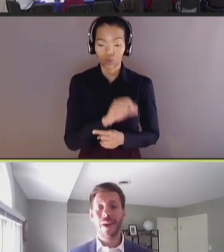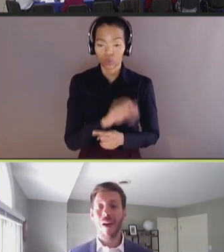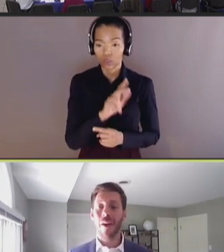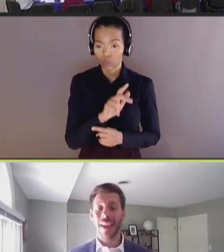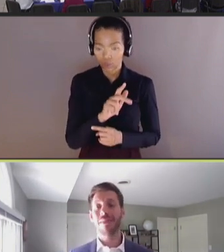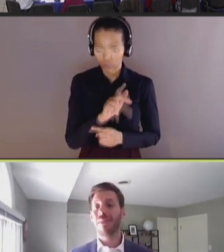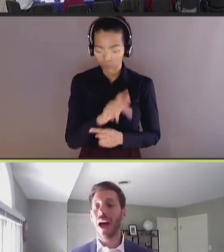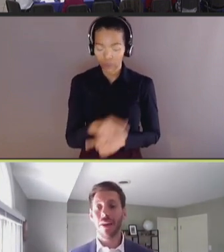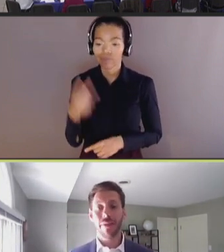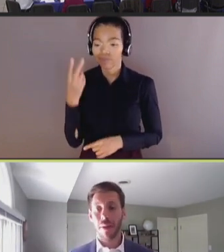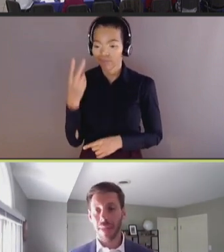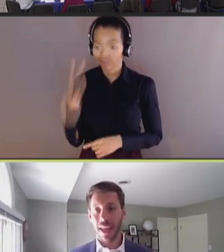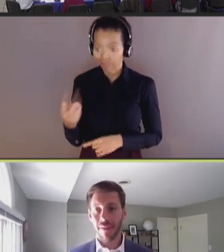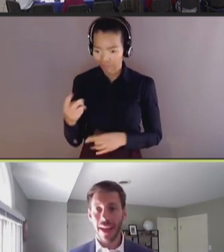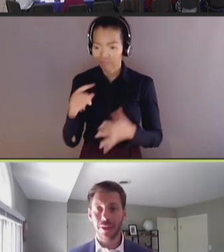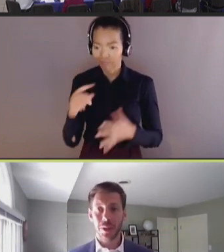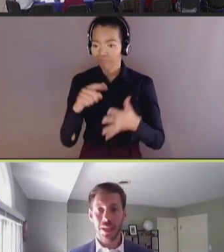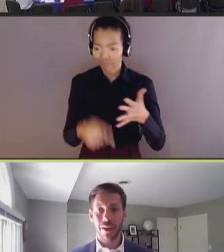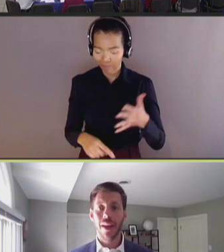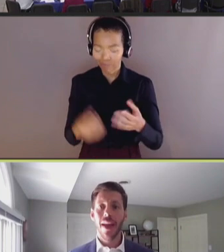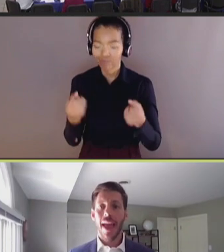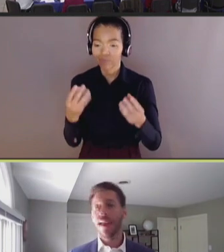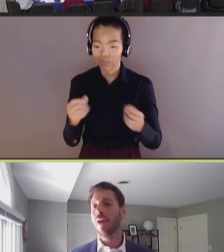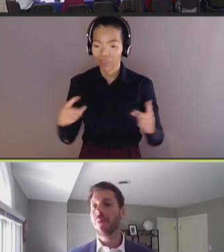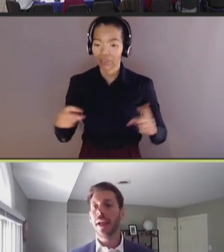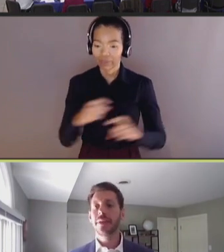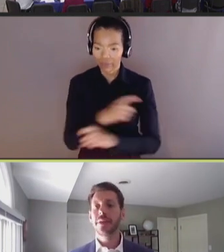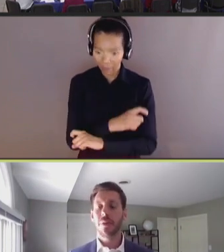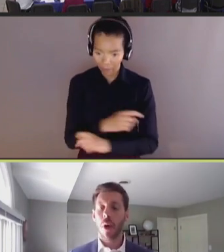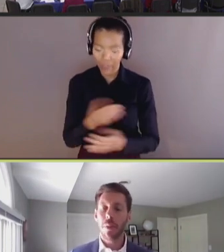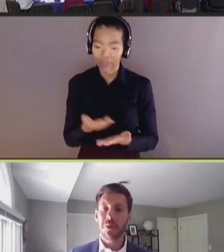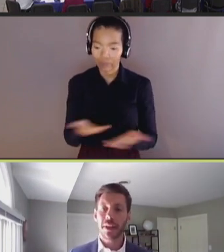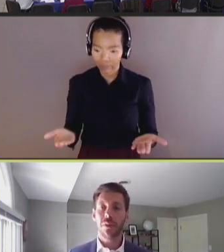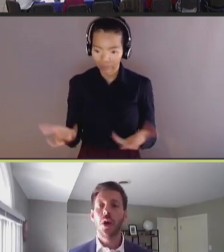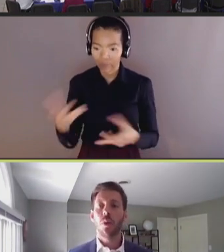there are a lot of complicating factors here. And health plans from our perspective,